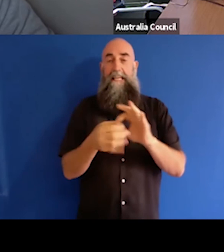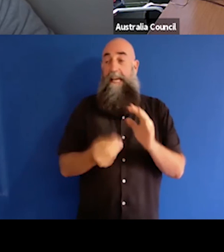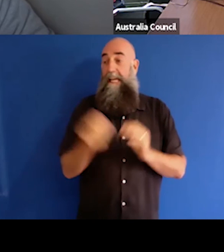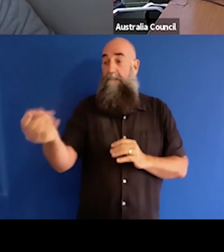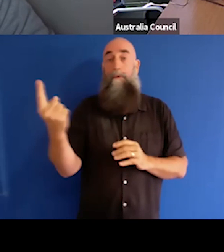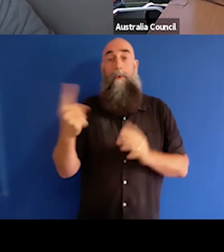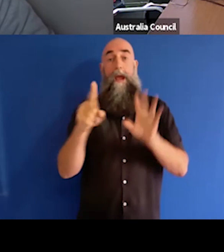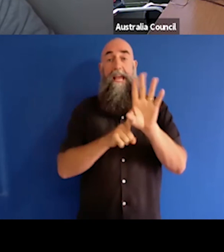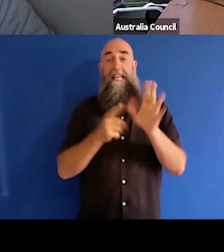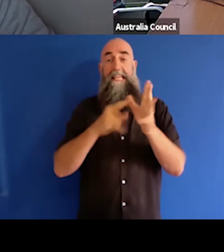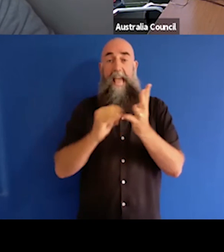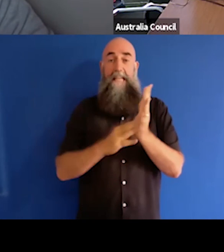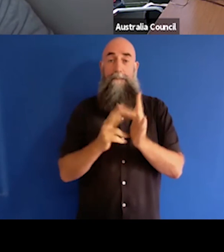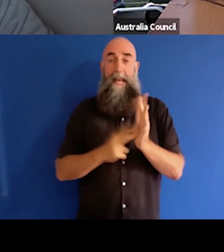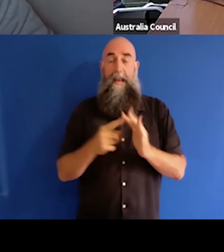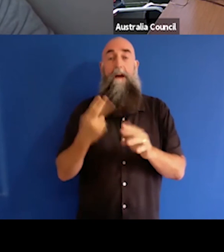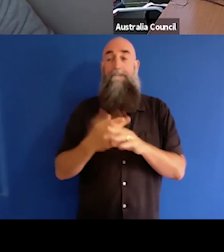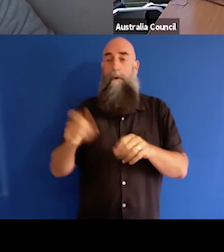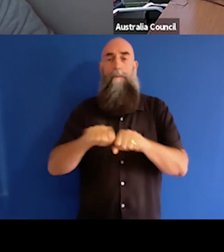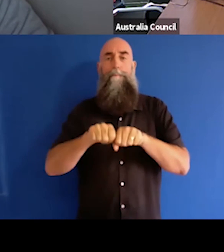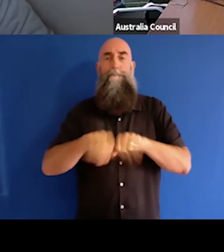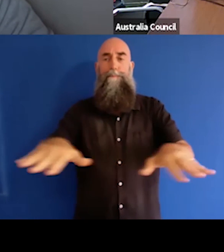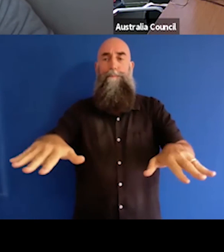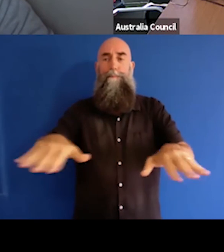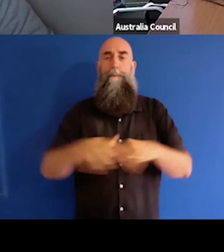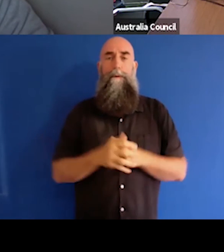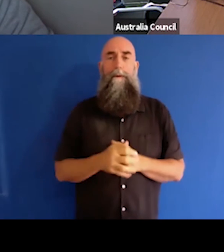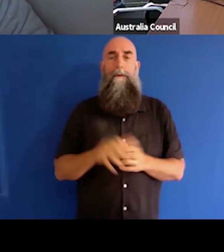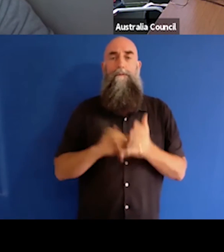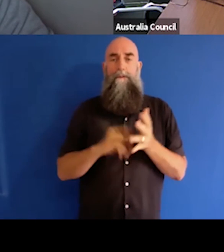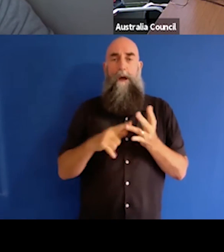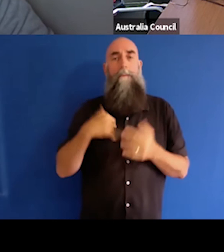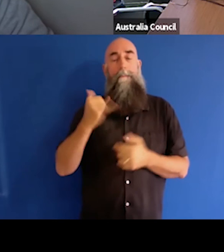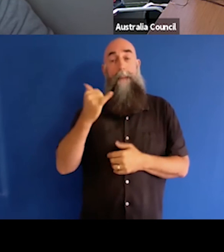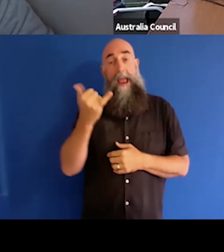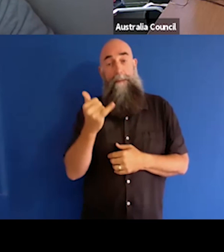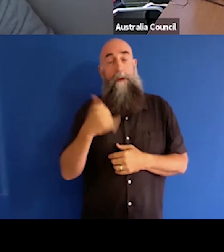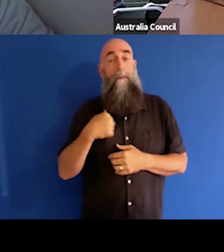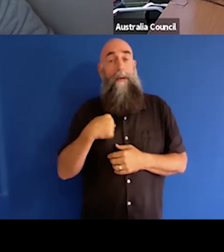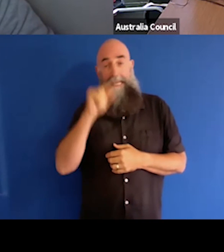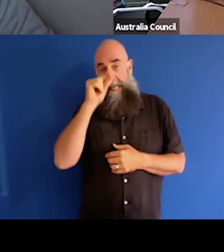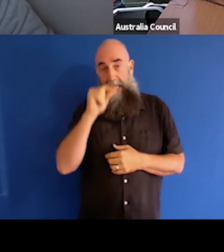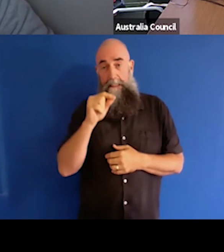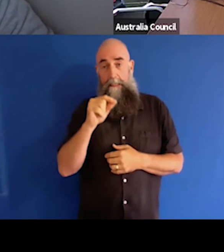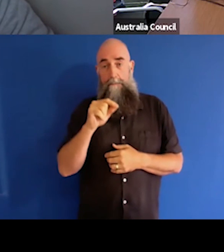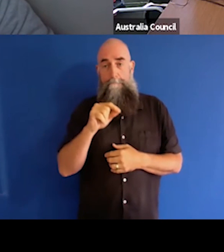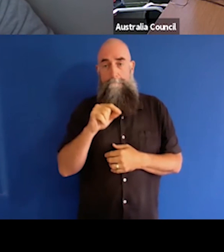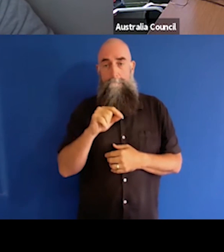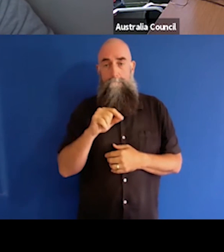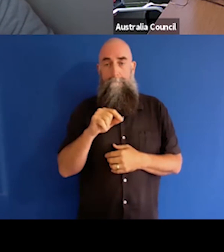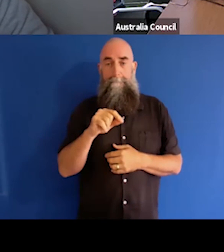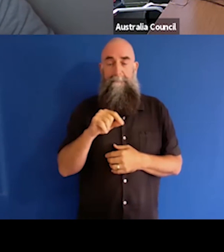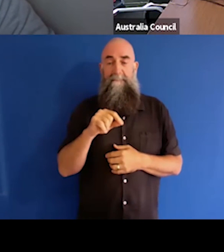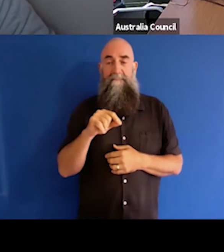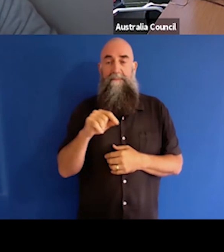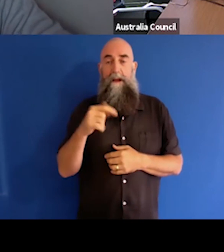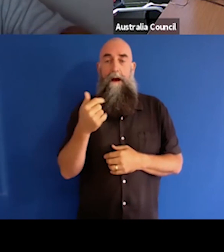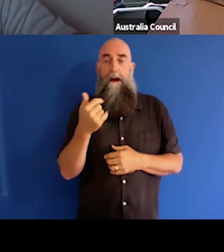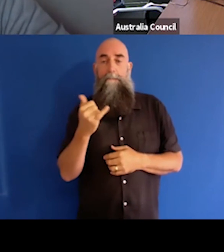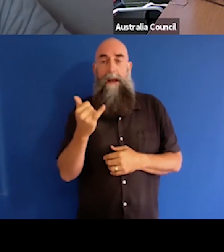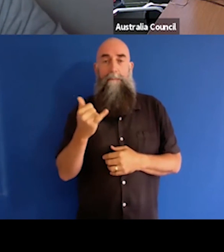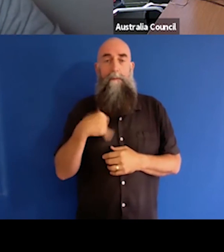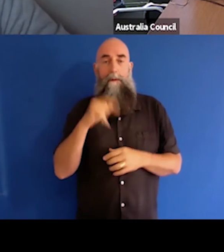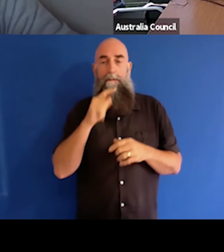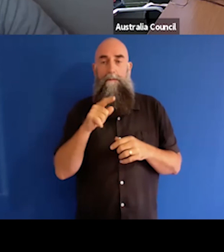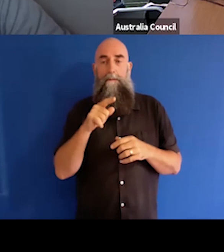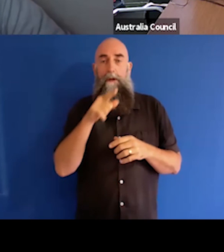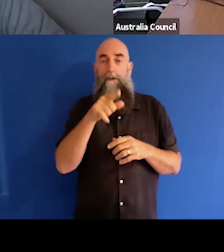So, we might send you out a little, "Were we OK? What could we do better?" You don't have to answer